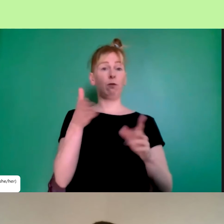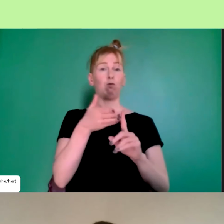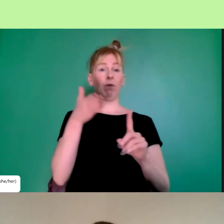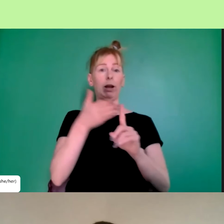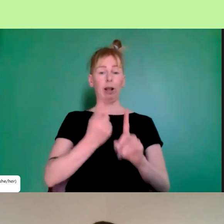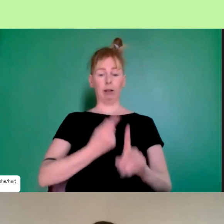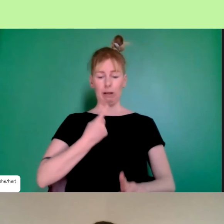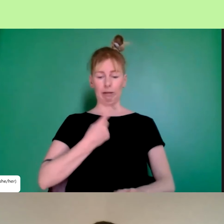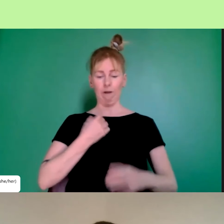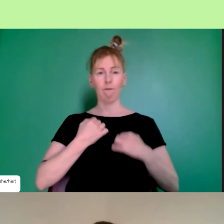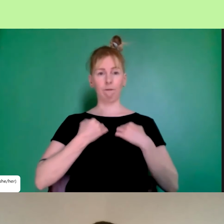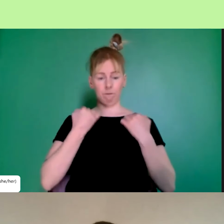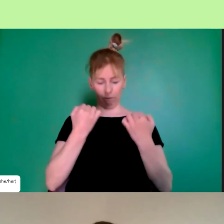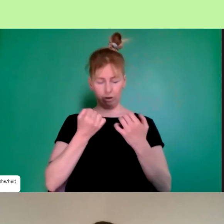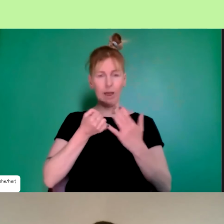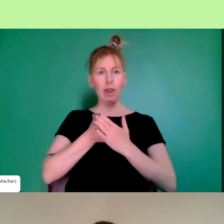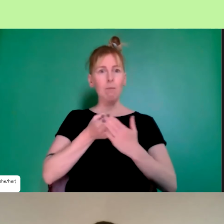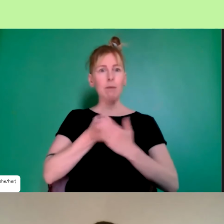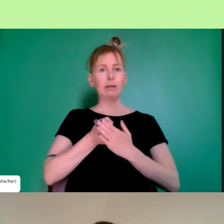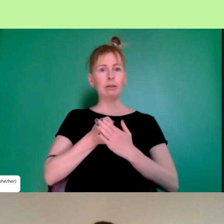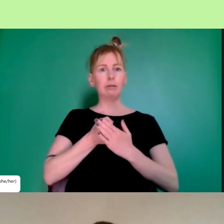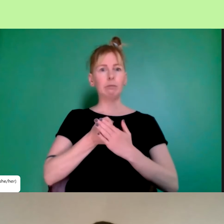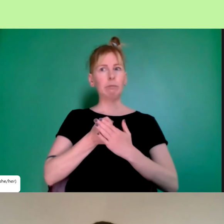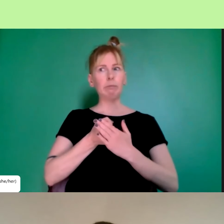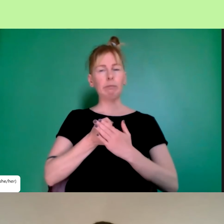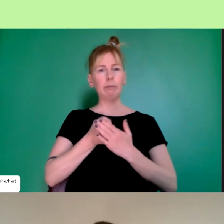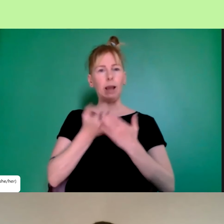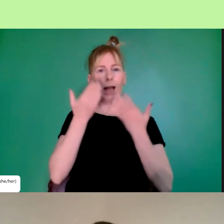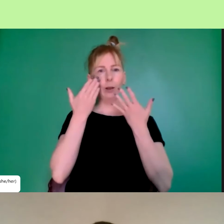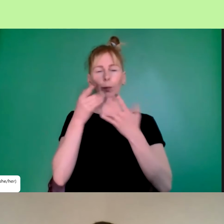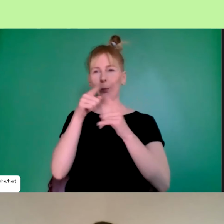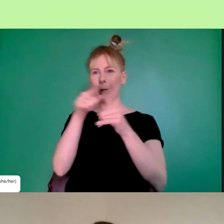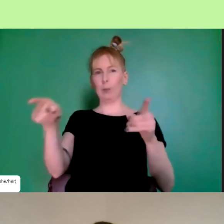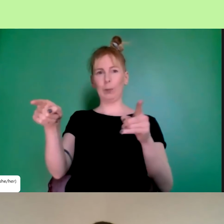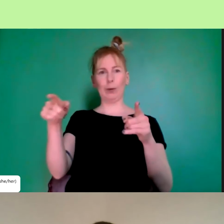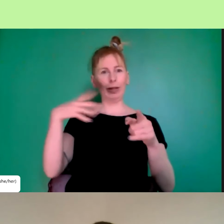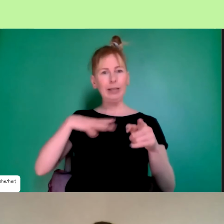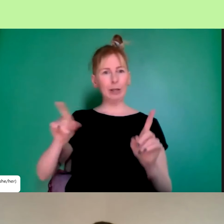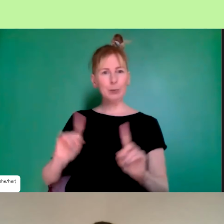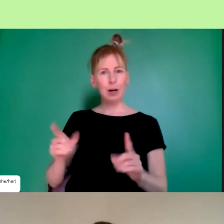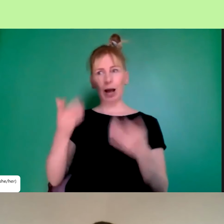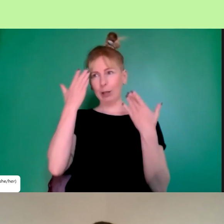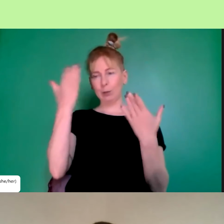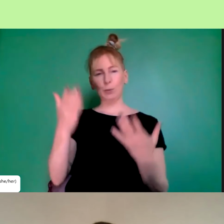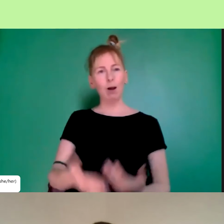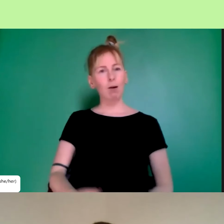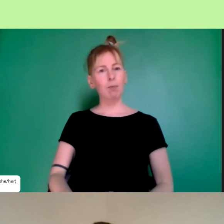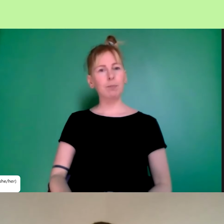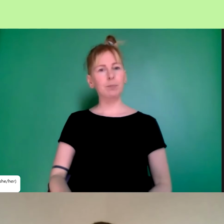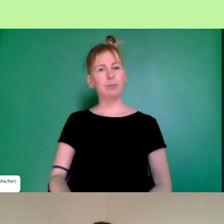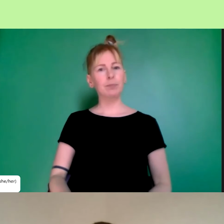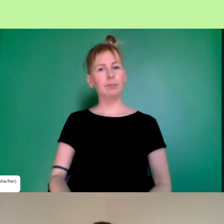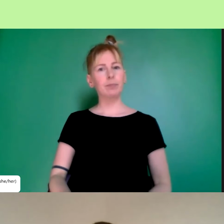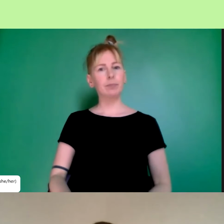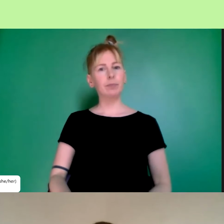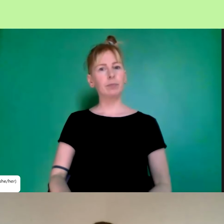shows the expansiveness of your capacity, right? So you ask someone first, like, are you